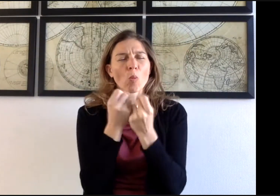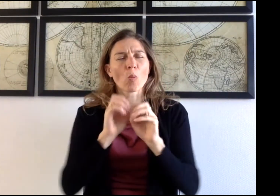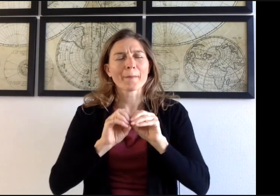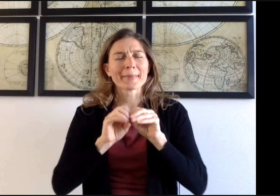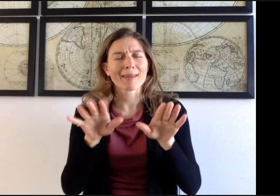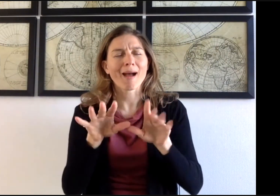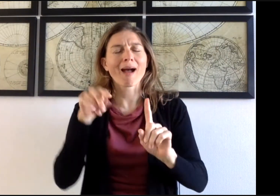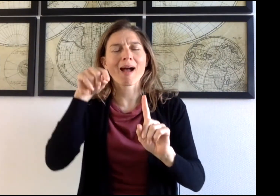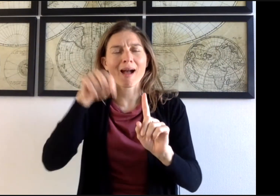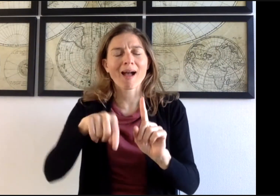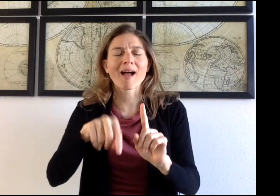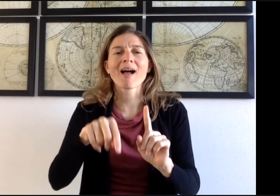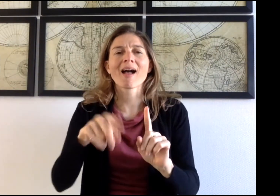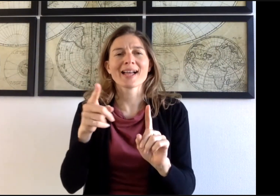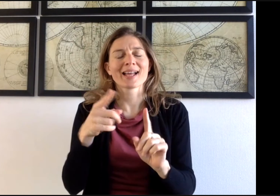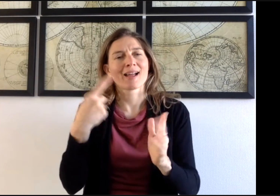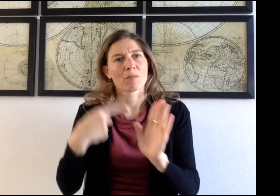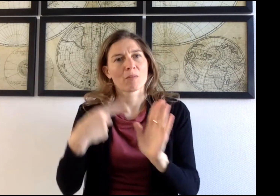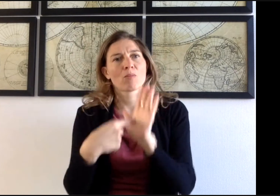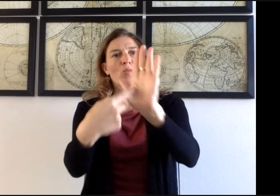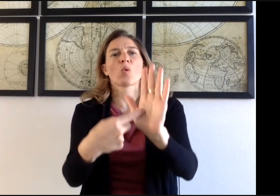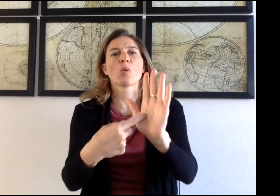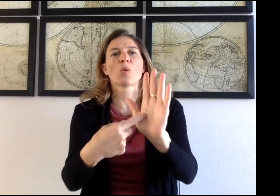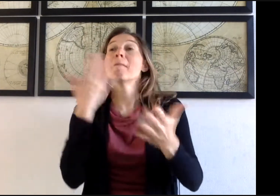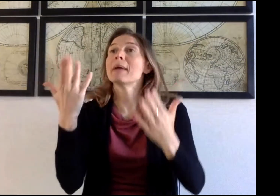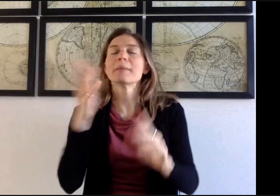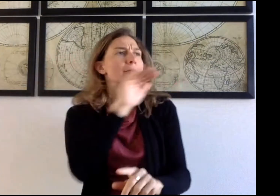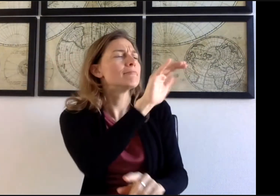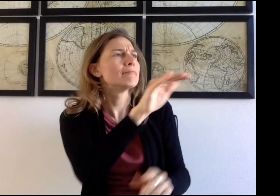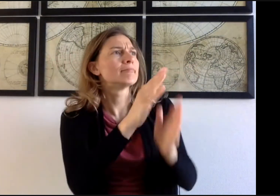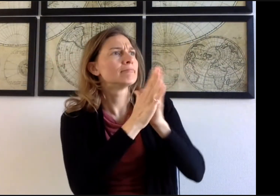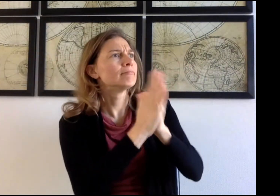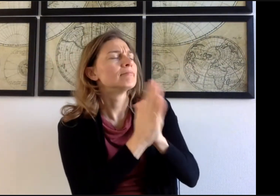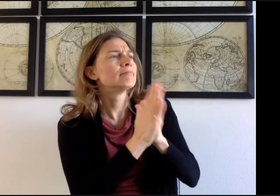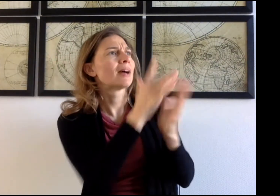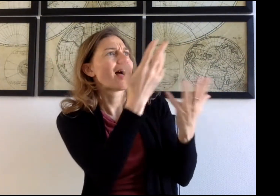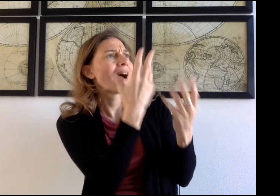every time somebody sends a request for information responding quickly,